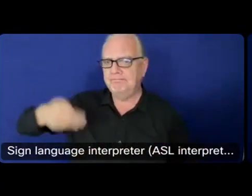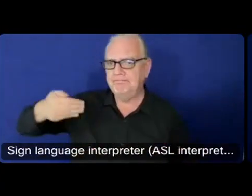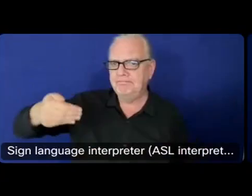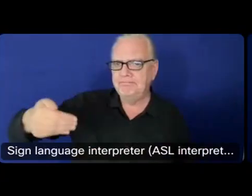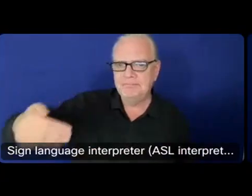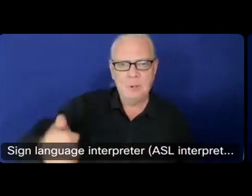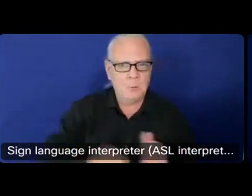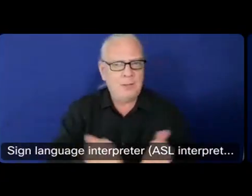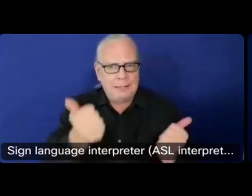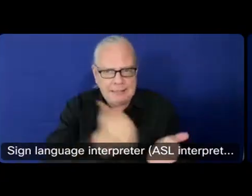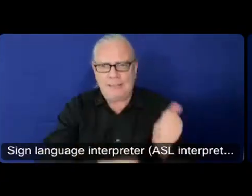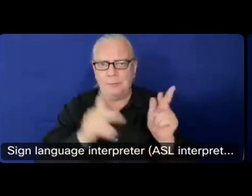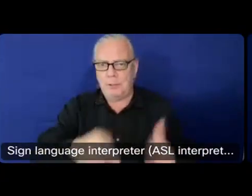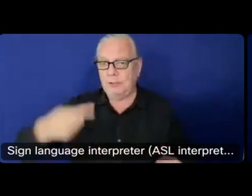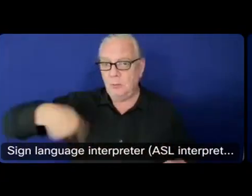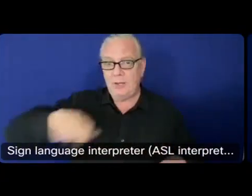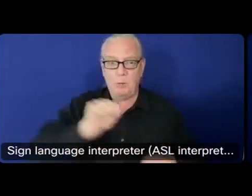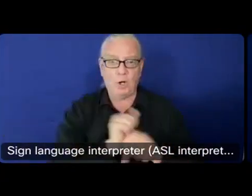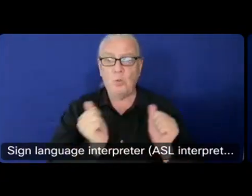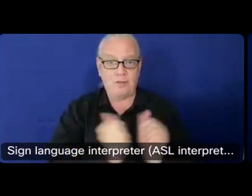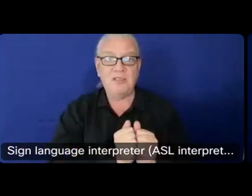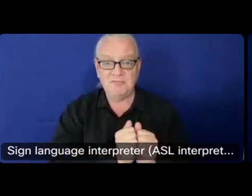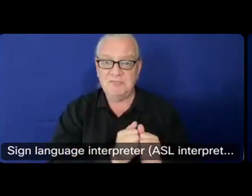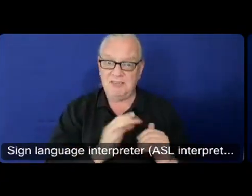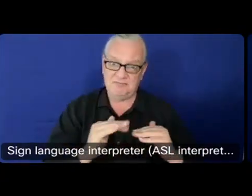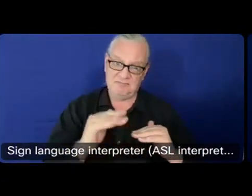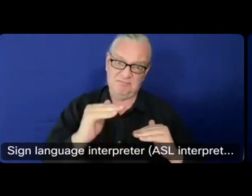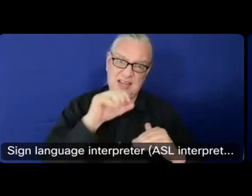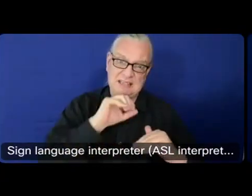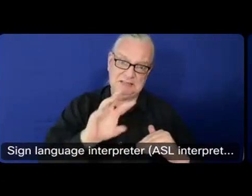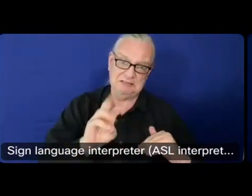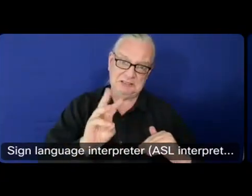contact with as we start to hit that 65, 60, 65 year old